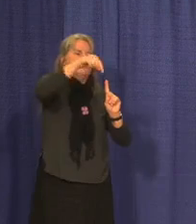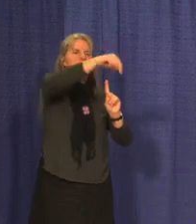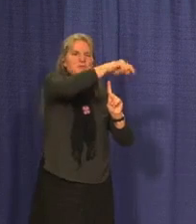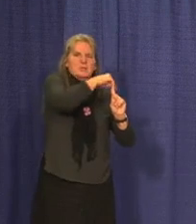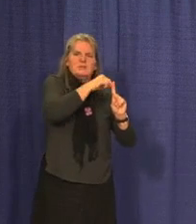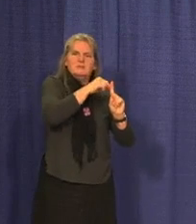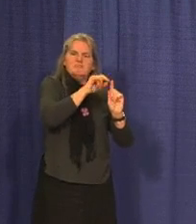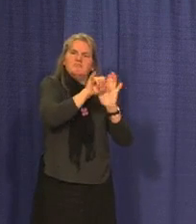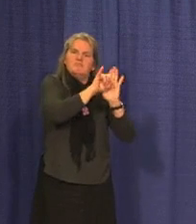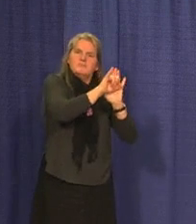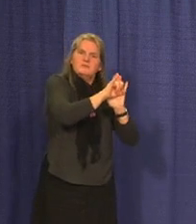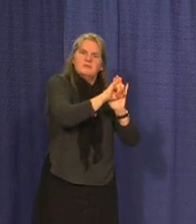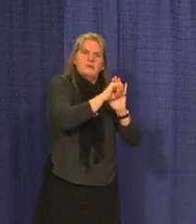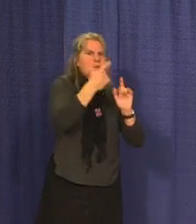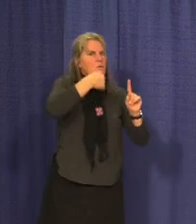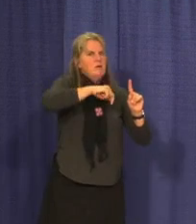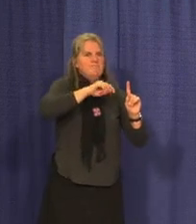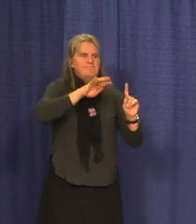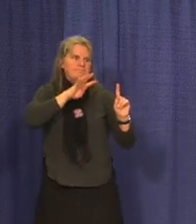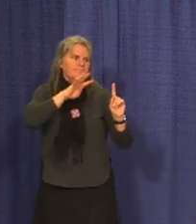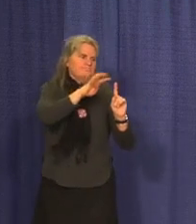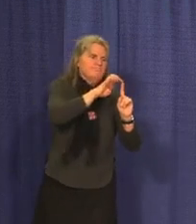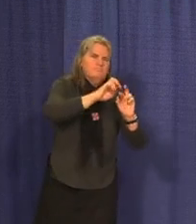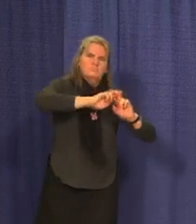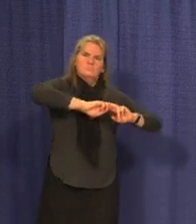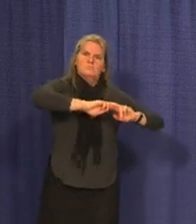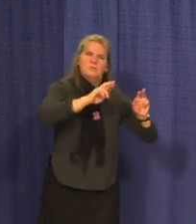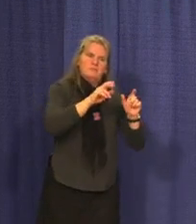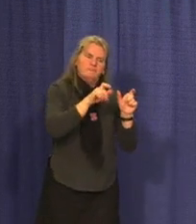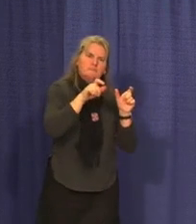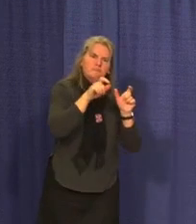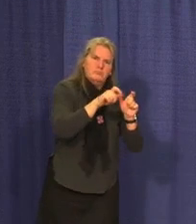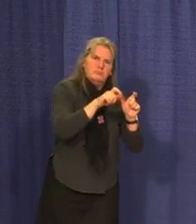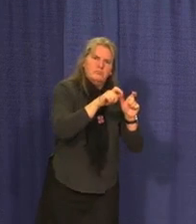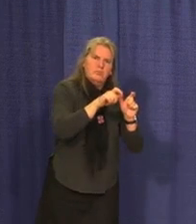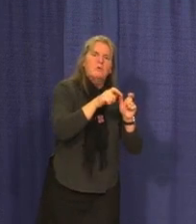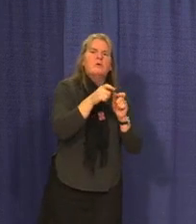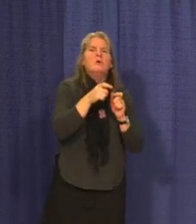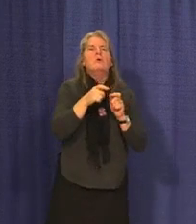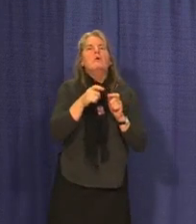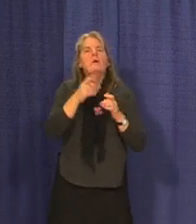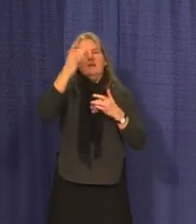contact tracing. Remember we are staying on top of these situations.